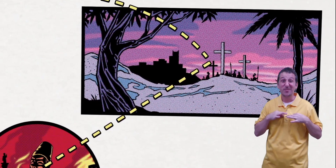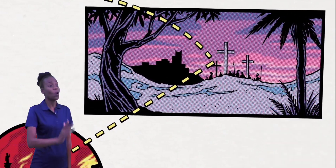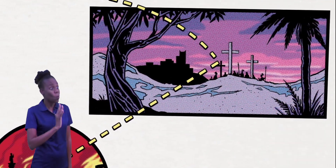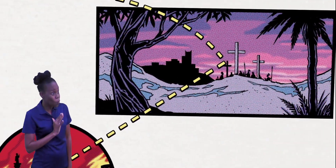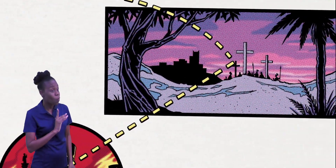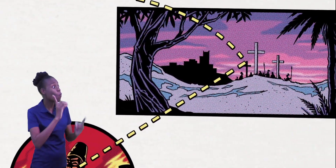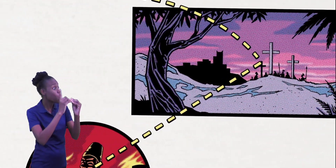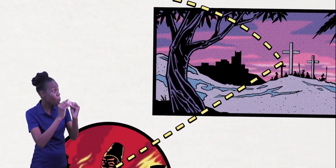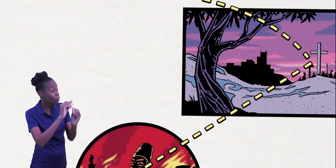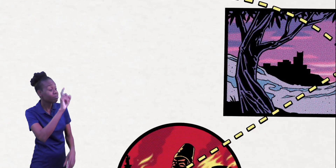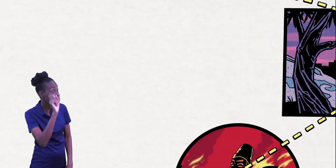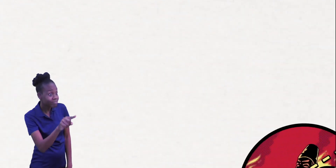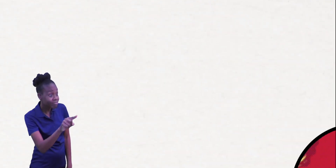Very cool! Can we do one more?